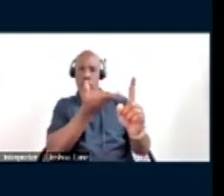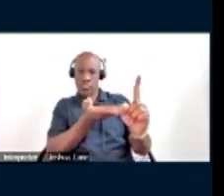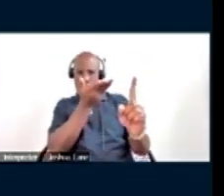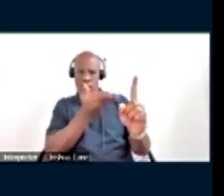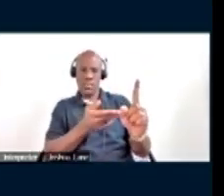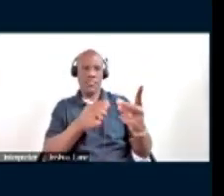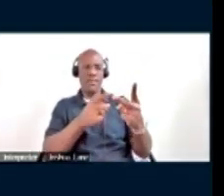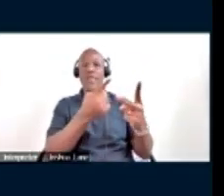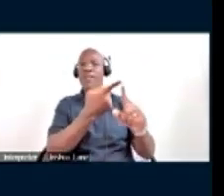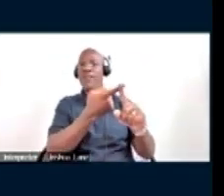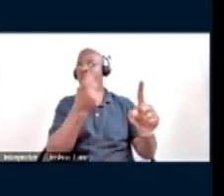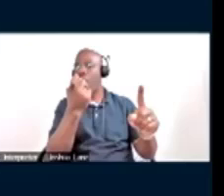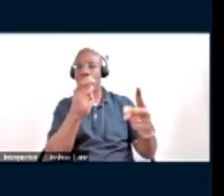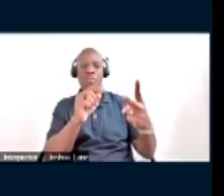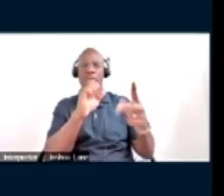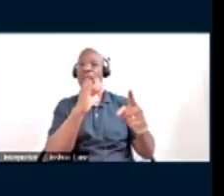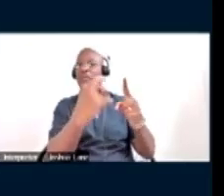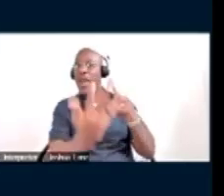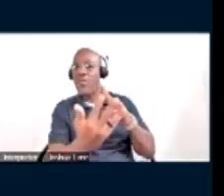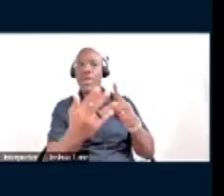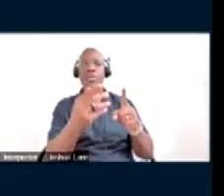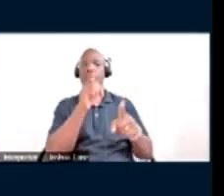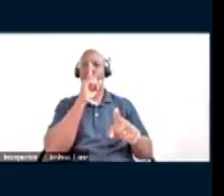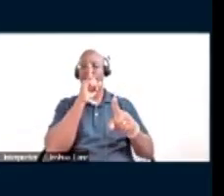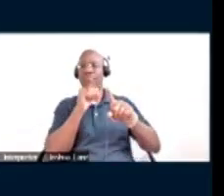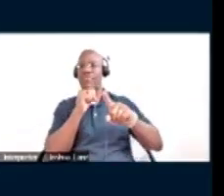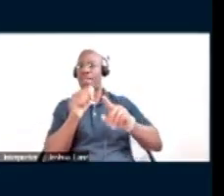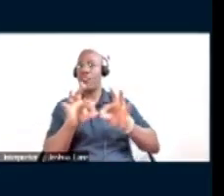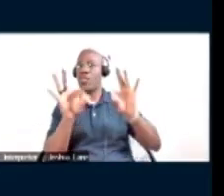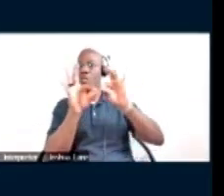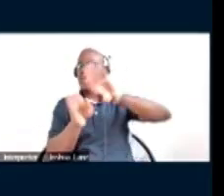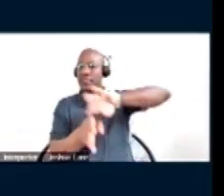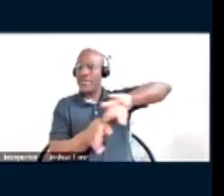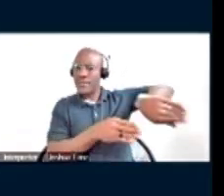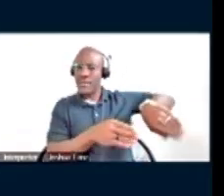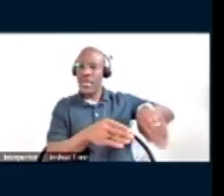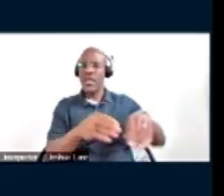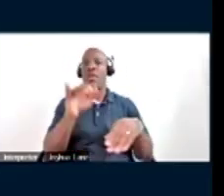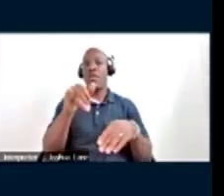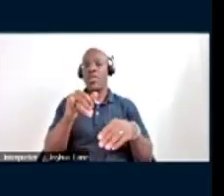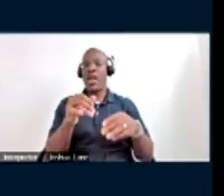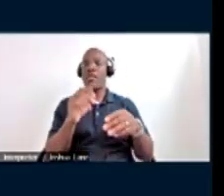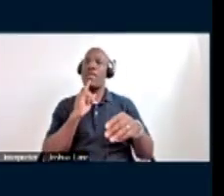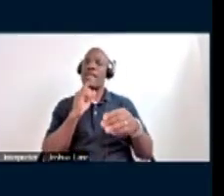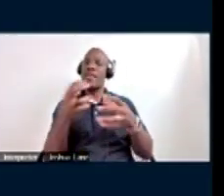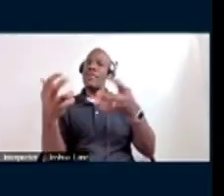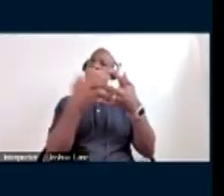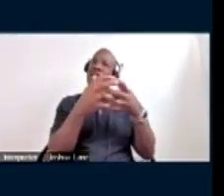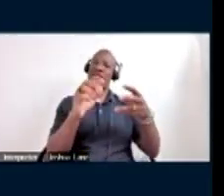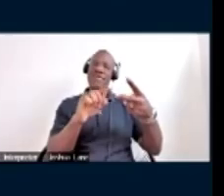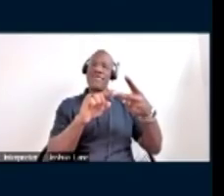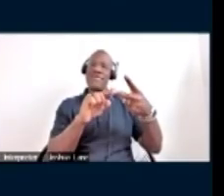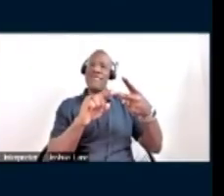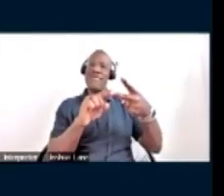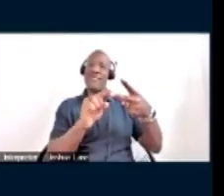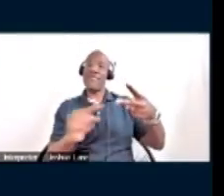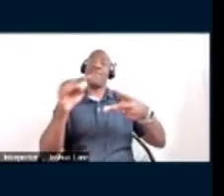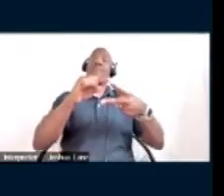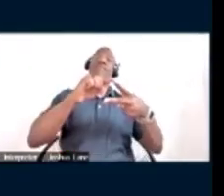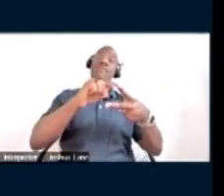And so, it lends itself to that sort of multistage, partially blinded review process that I just described to you.